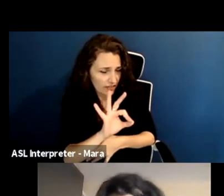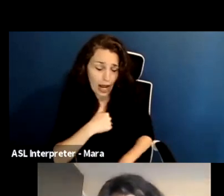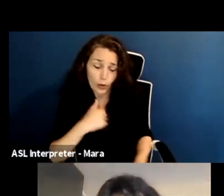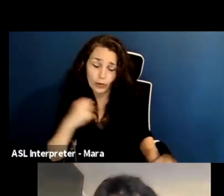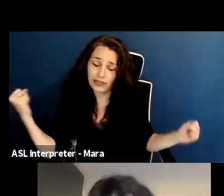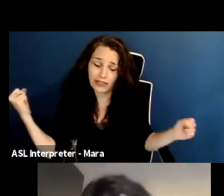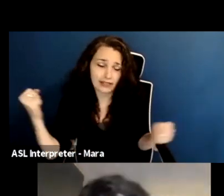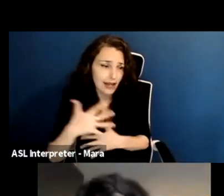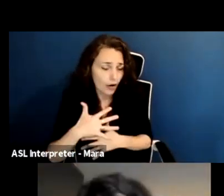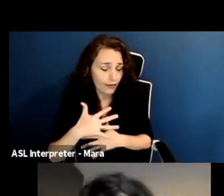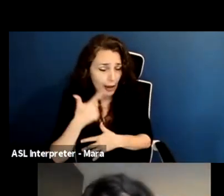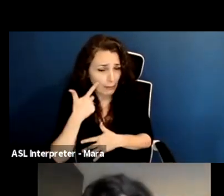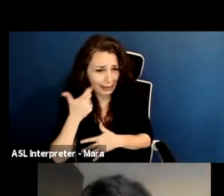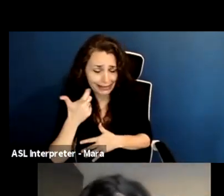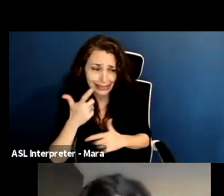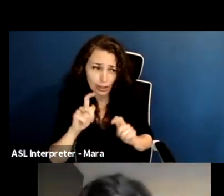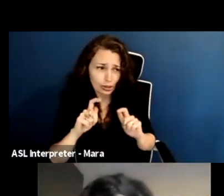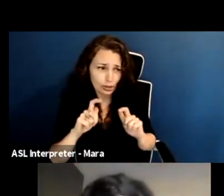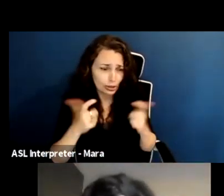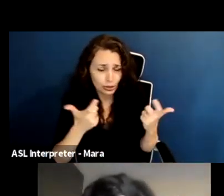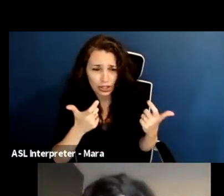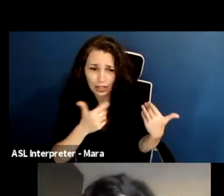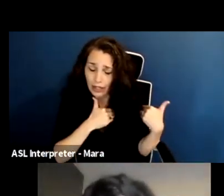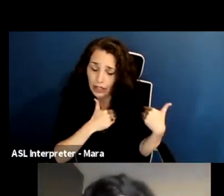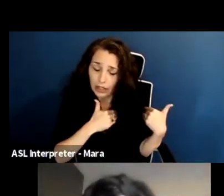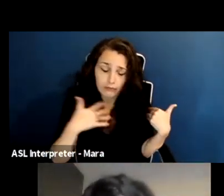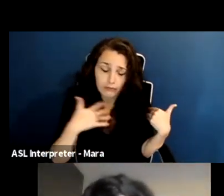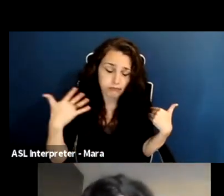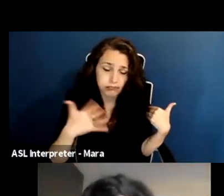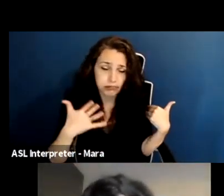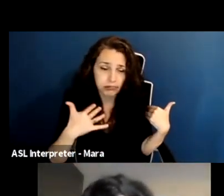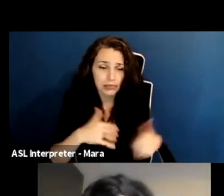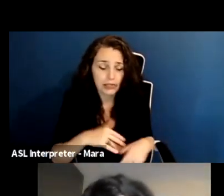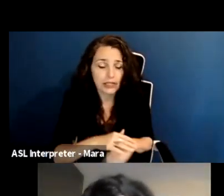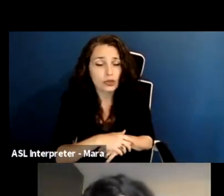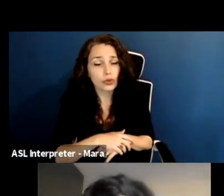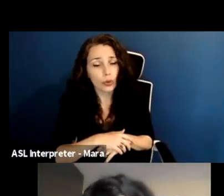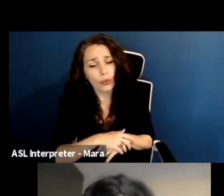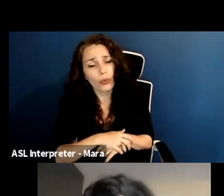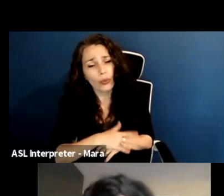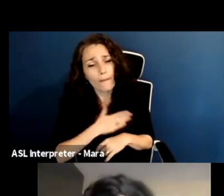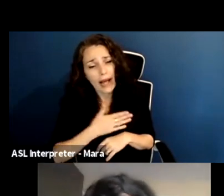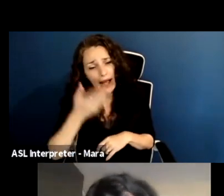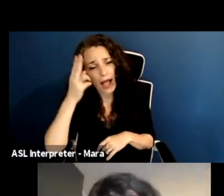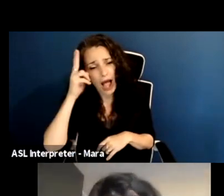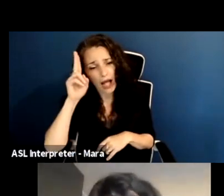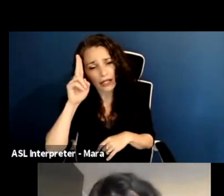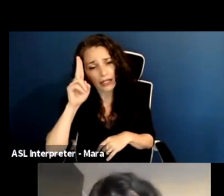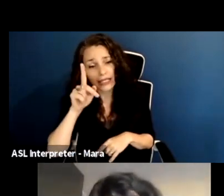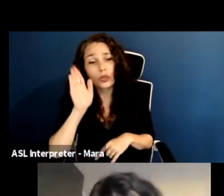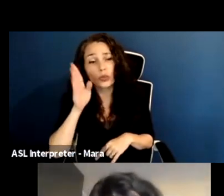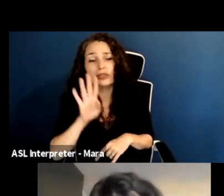that's a huge duty and my uncle would, he would talk and then he would let me be.